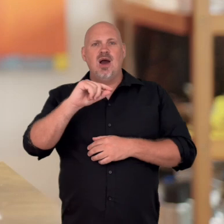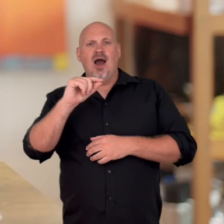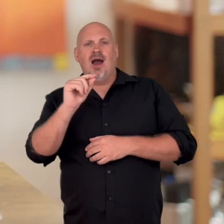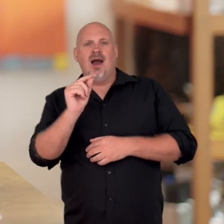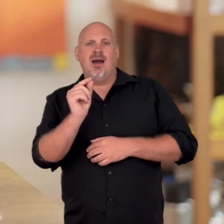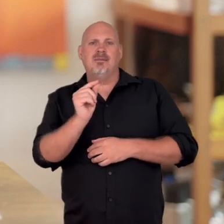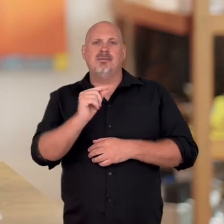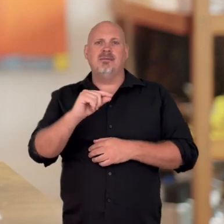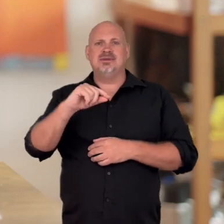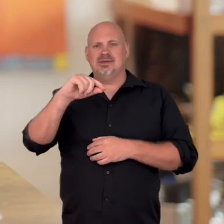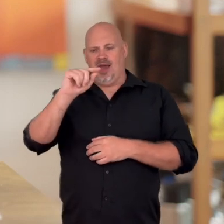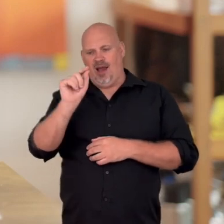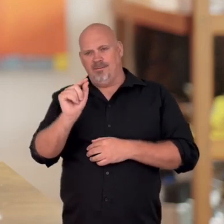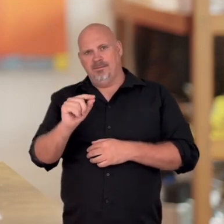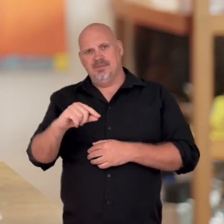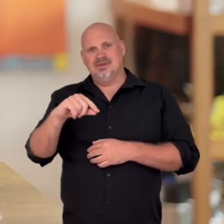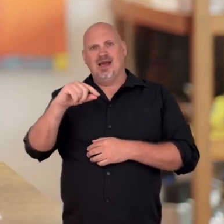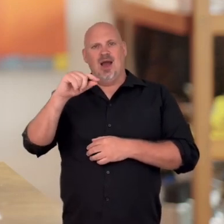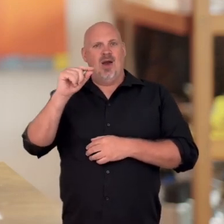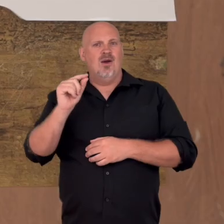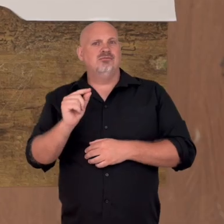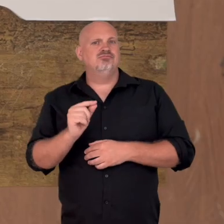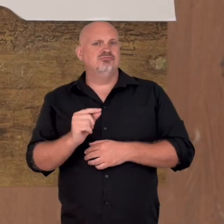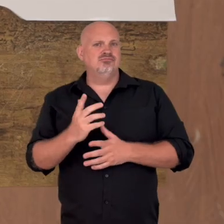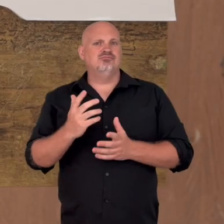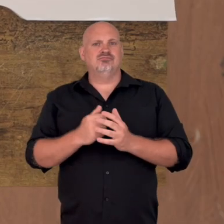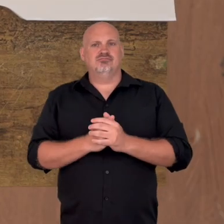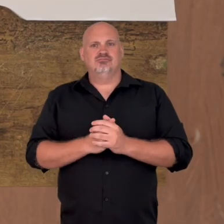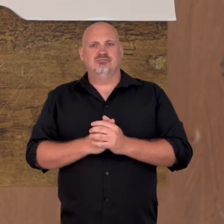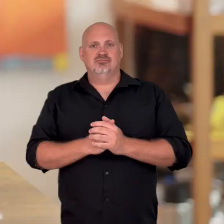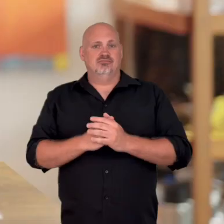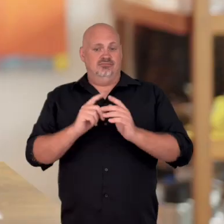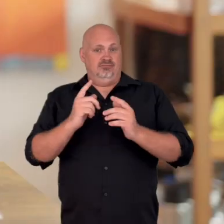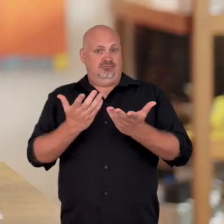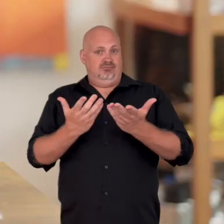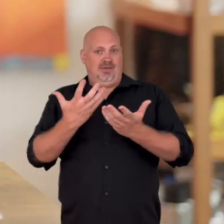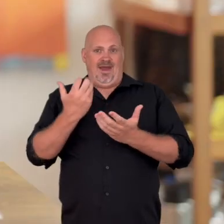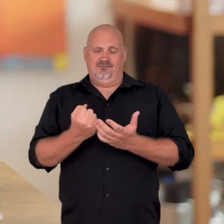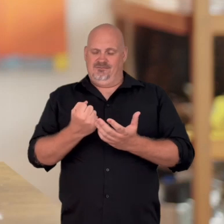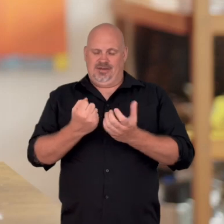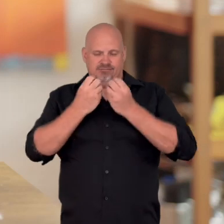and we have our first beautiful lotus flower sketch